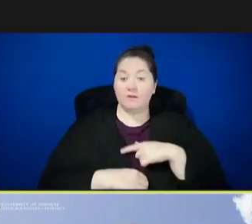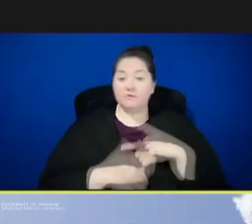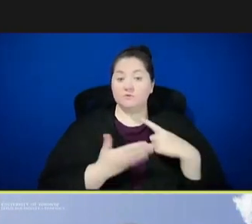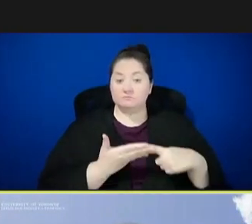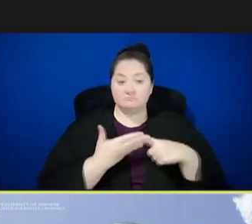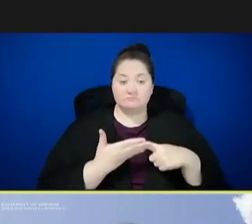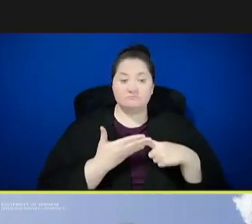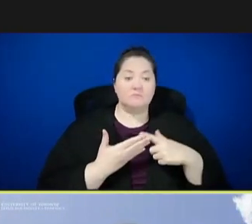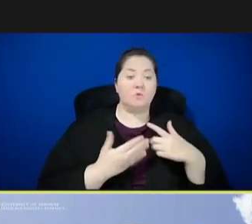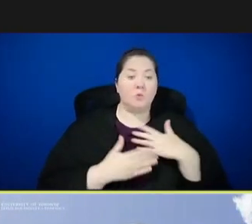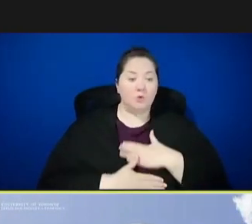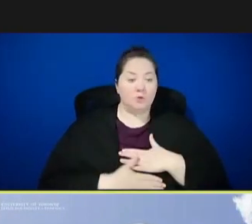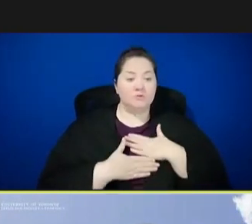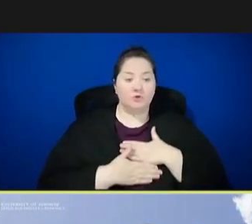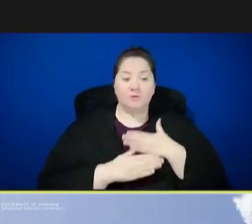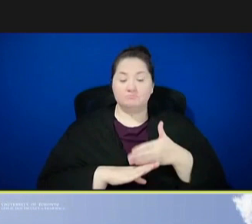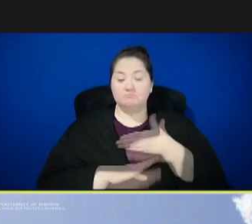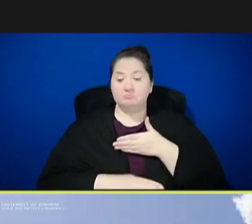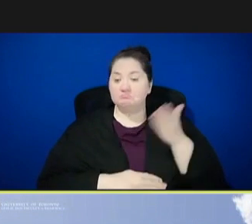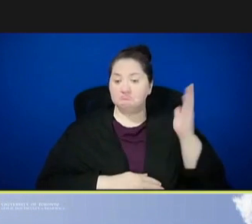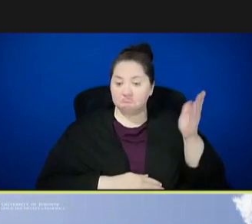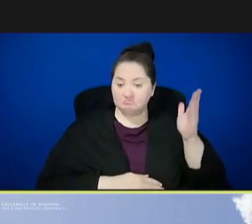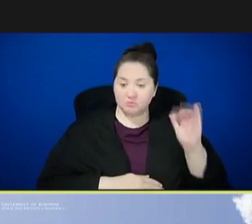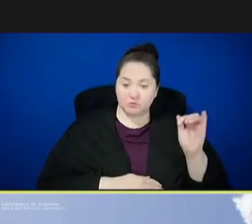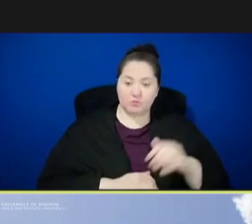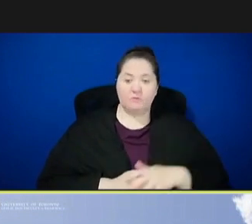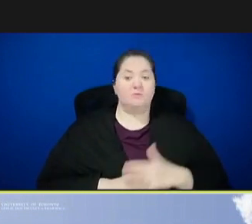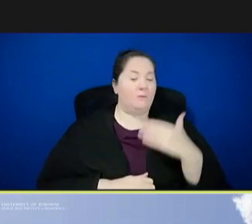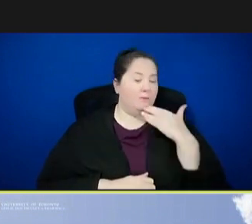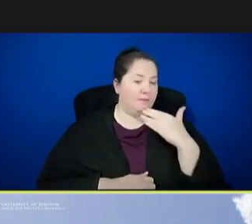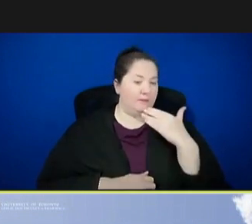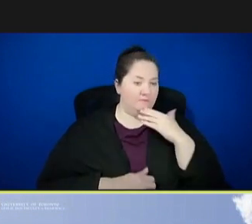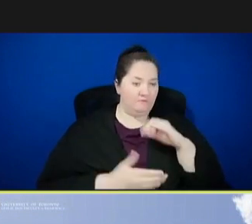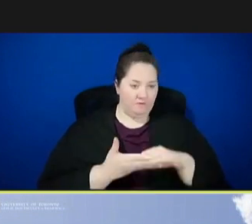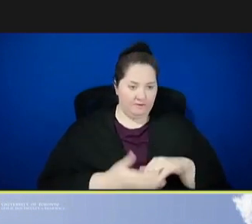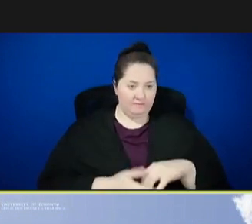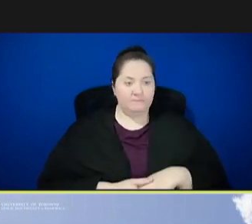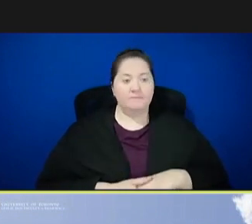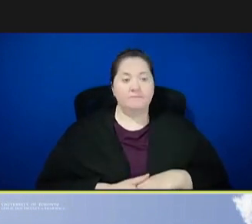also enjoyed the previous presentation. So thank you for that. And I'm going to pick